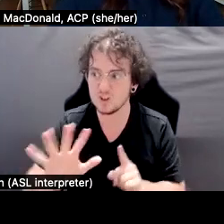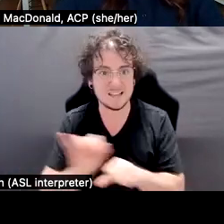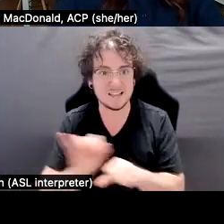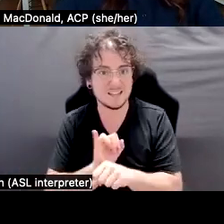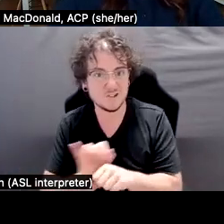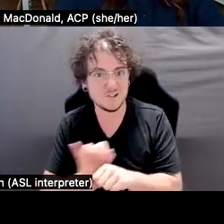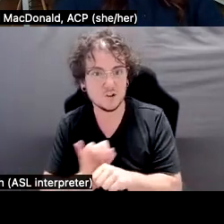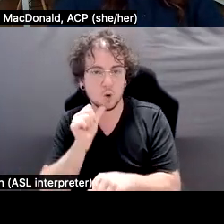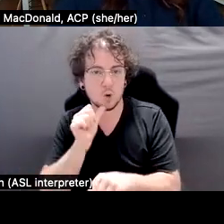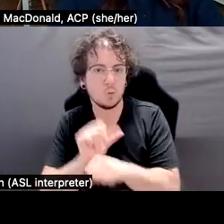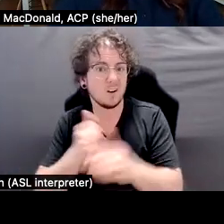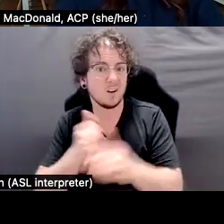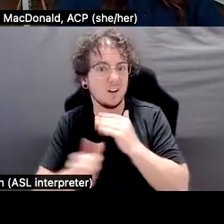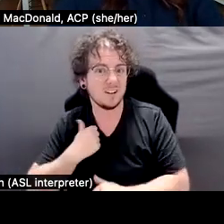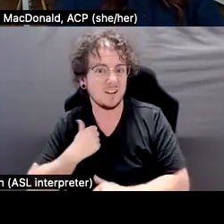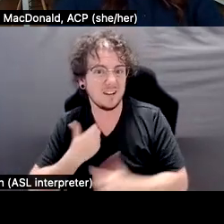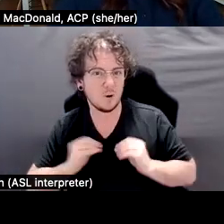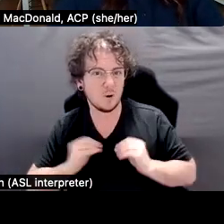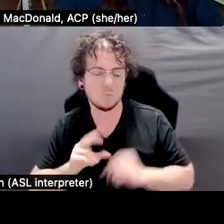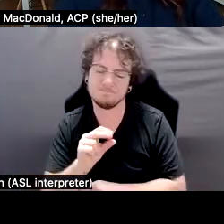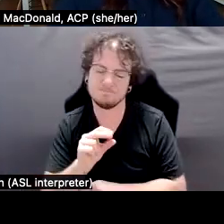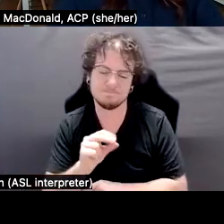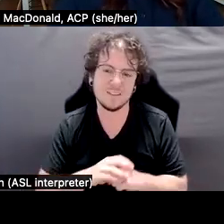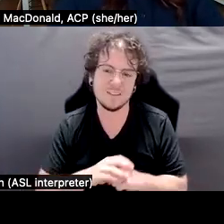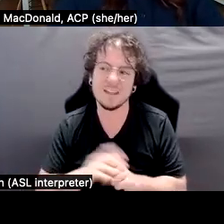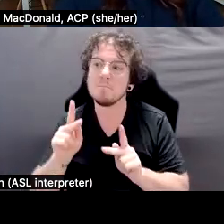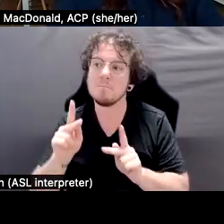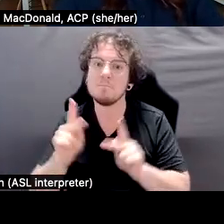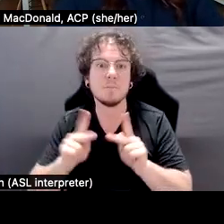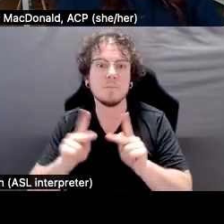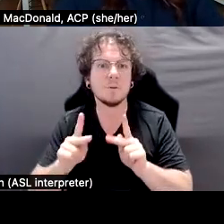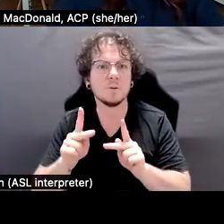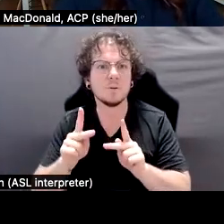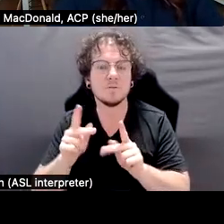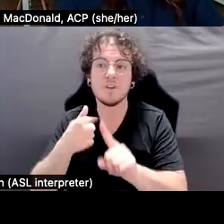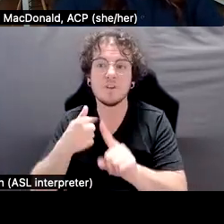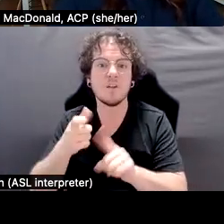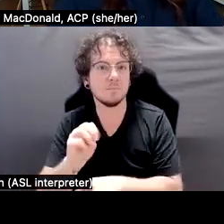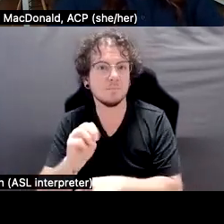participation by multinational firms was quite disappointing for this survey. There